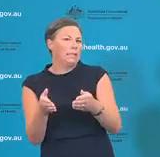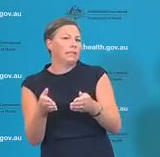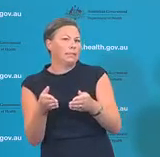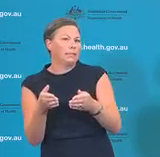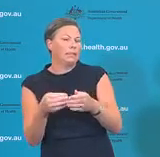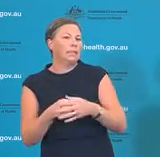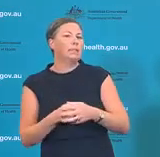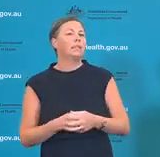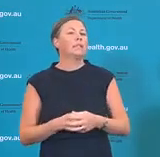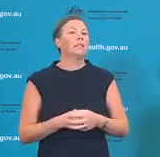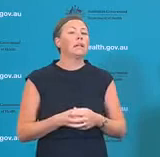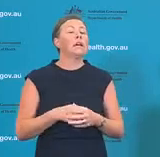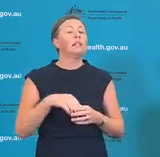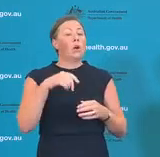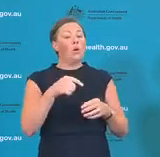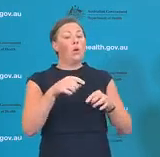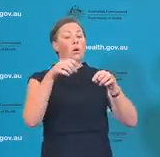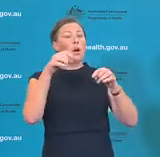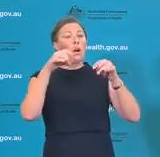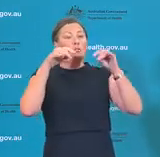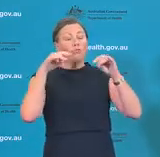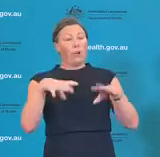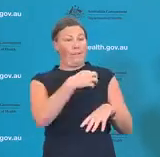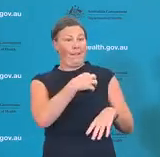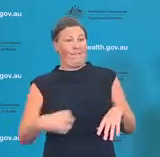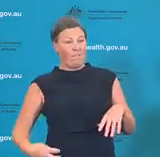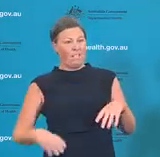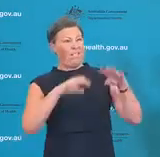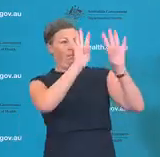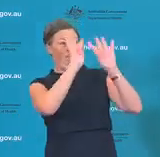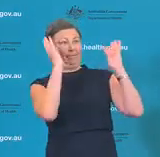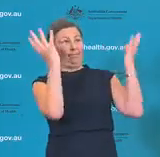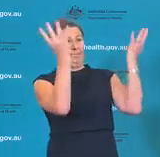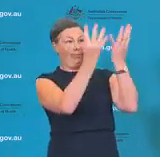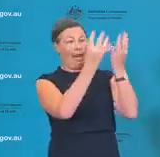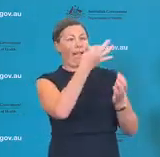Protection Principal Committee to provide them with that advice on Tuesday